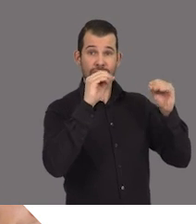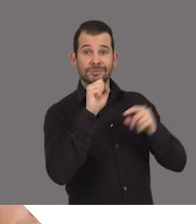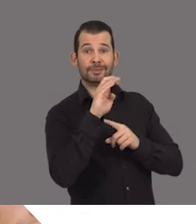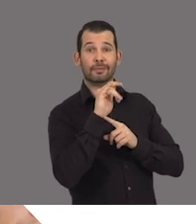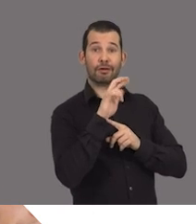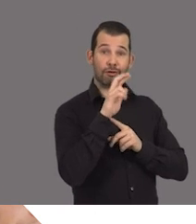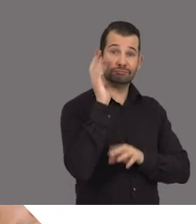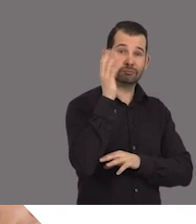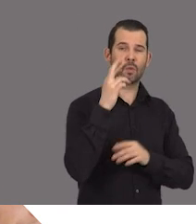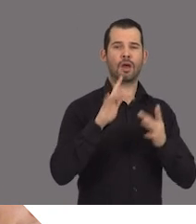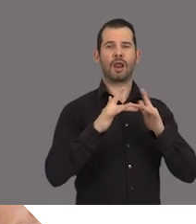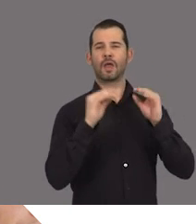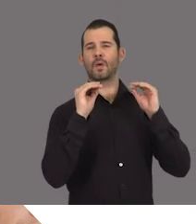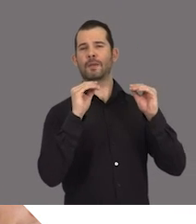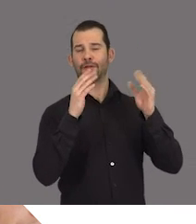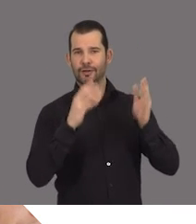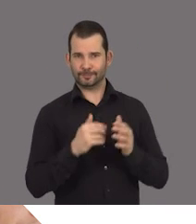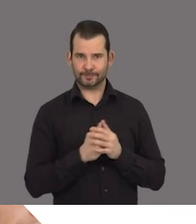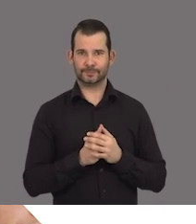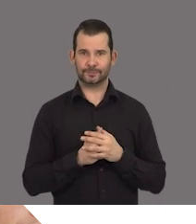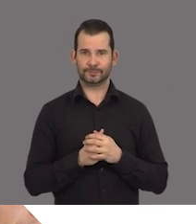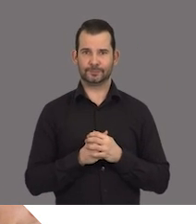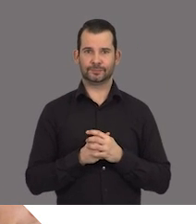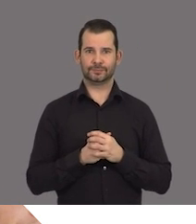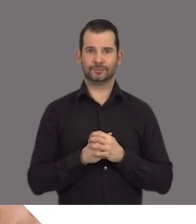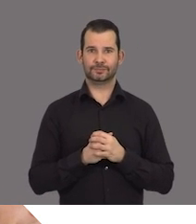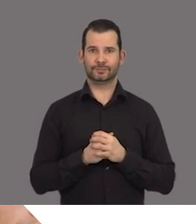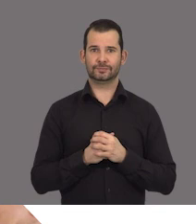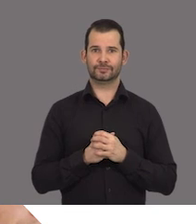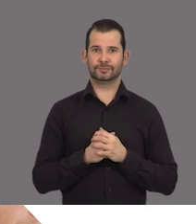For more information on how to book a free virtual visit, go to